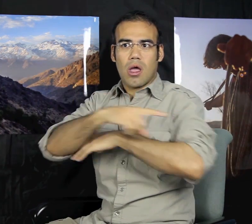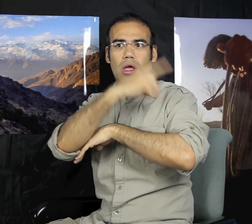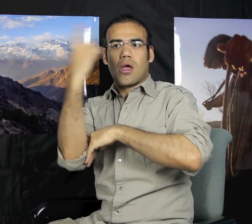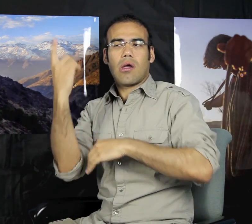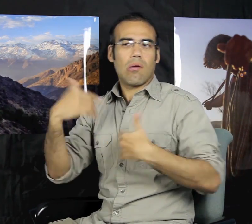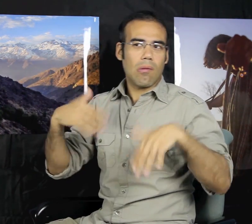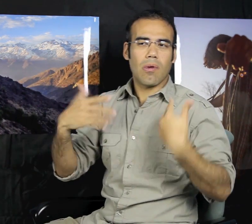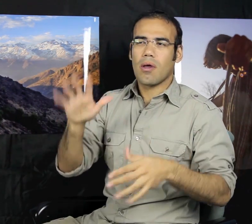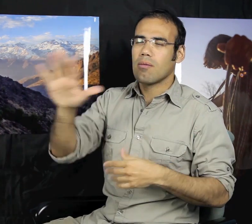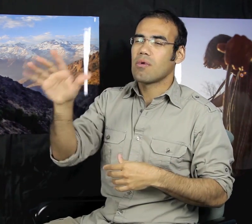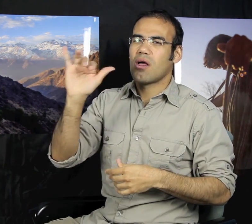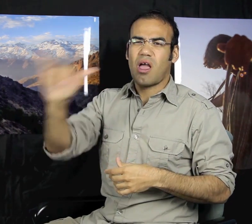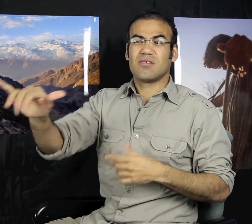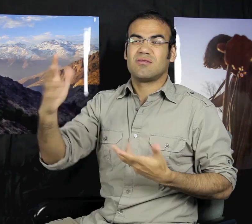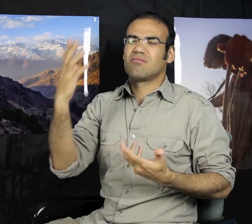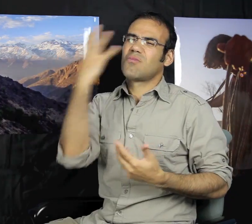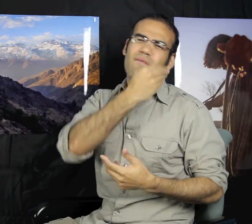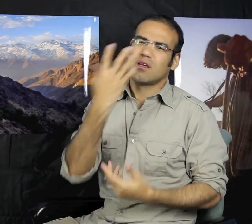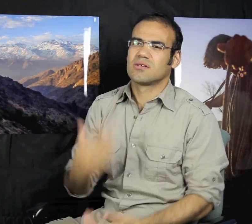I was concerned about that day but still, that was beautiful.